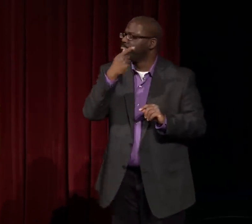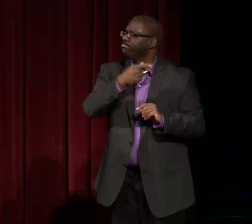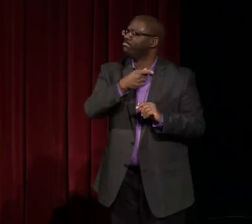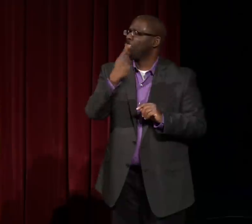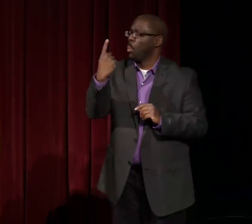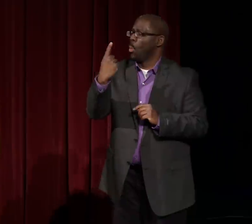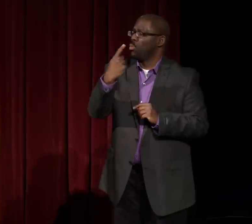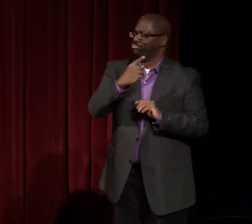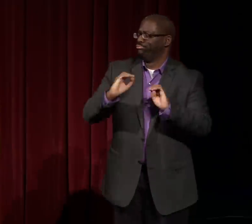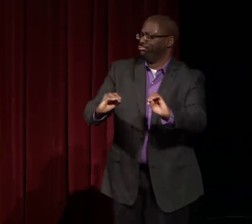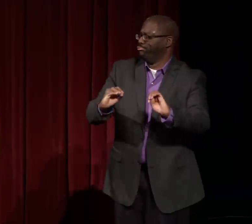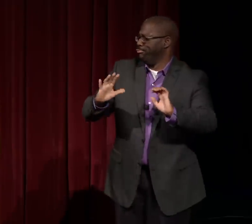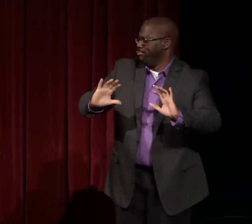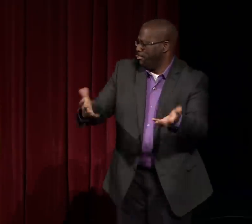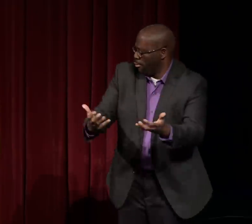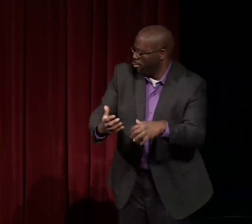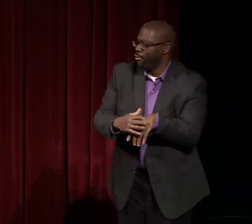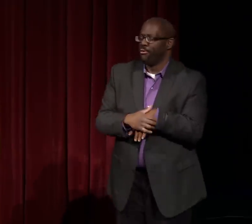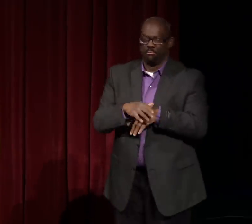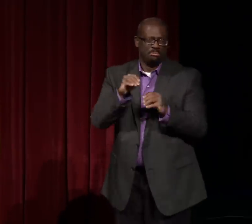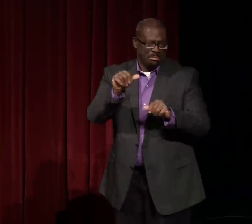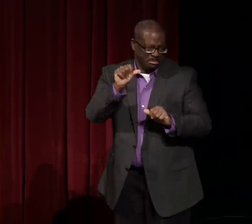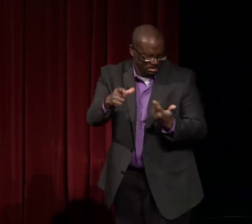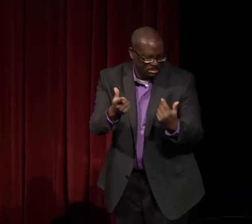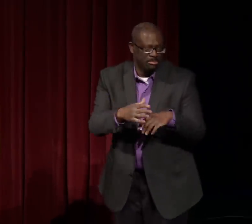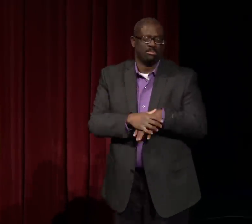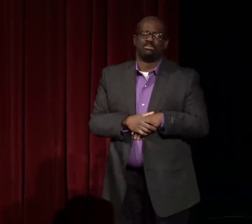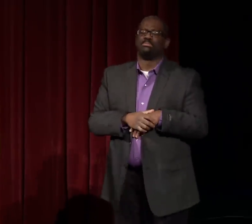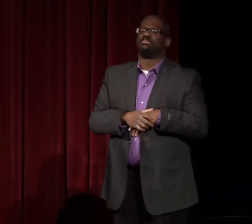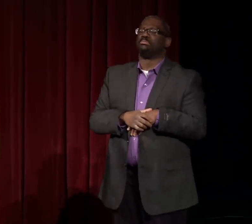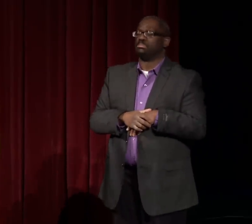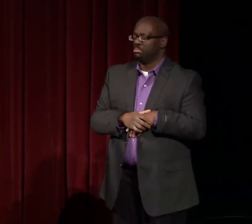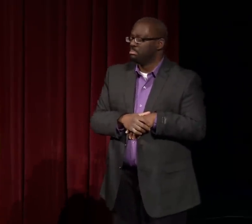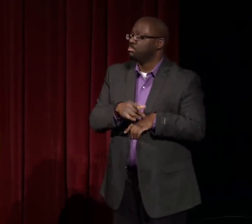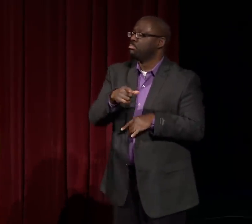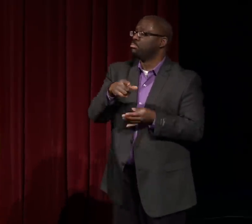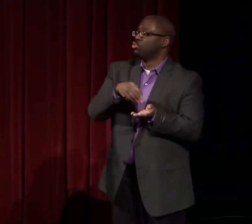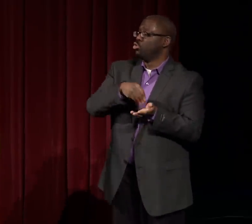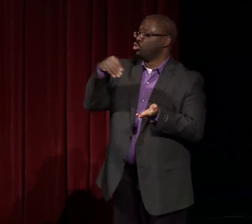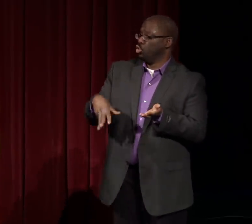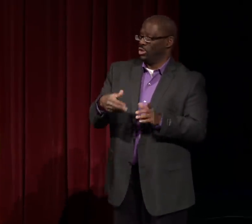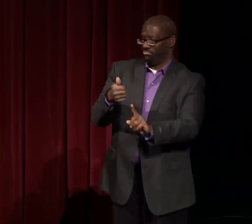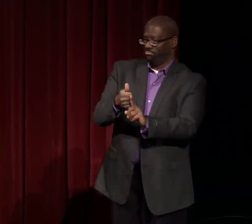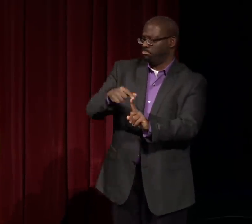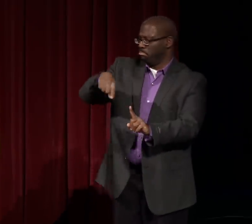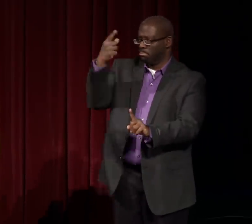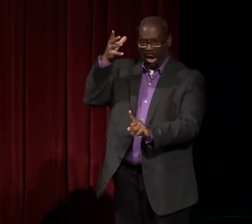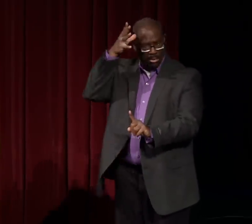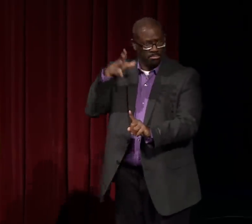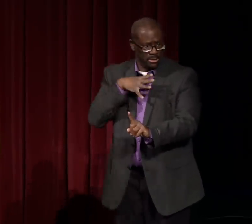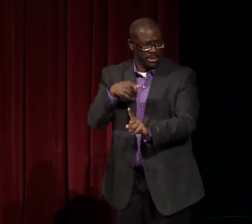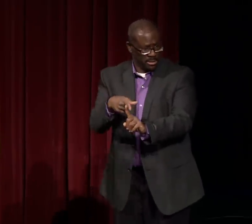She was teaching ASL to a number of students